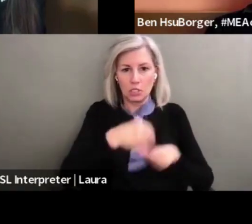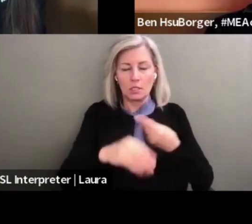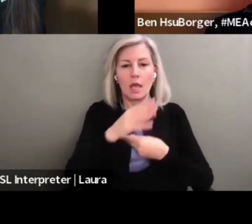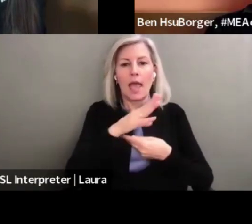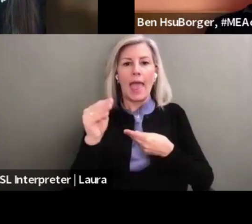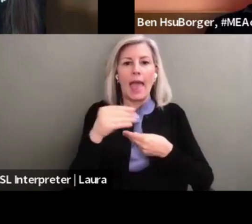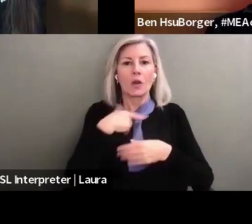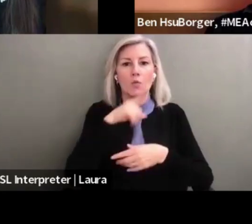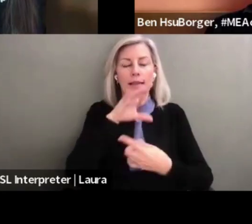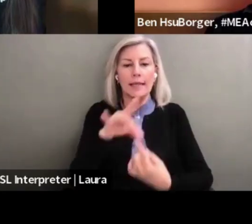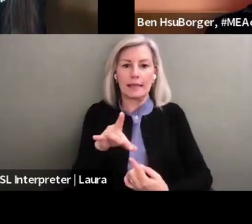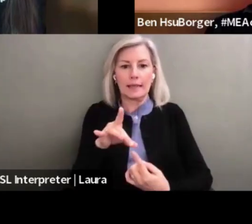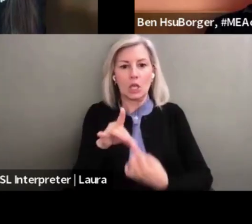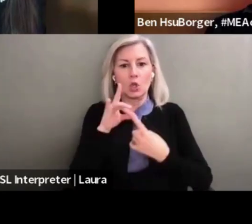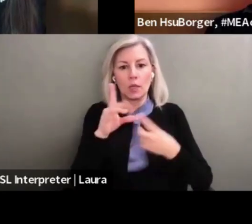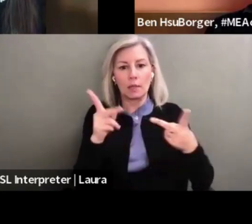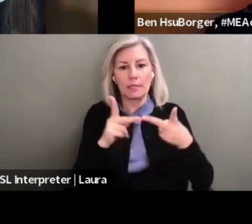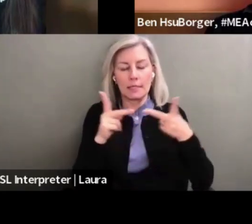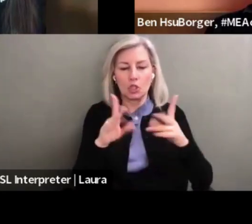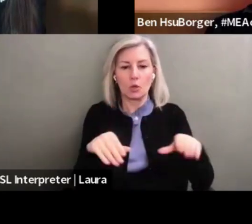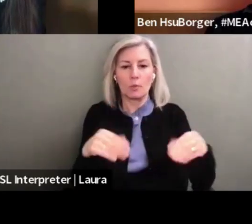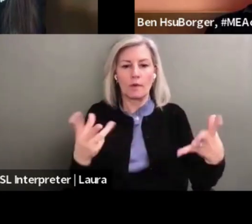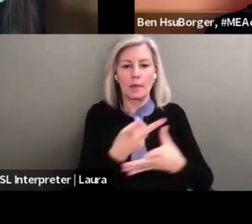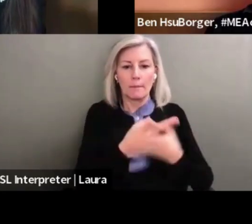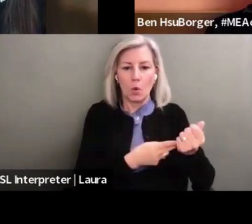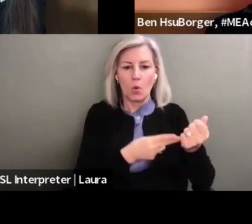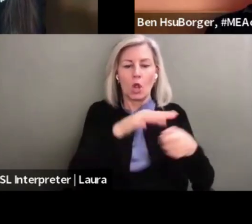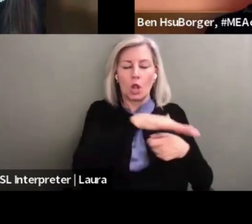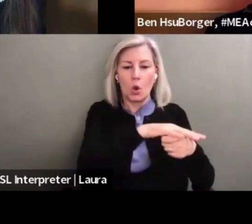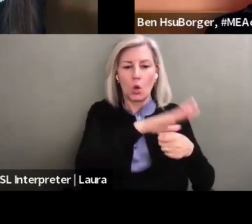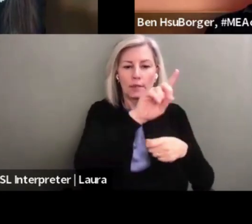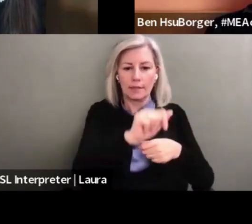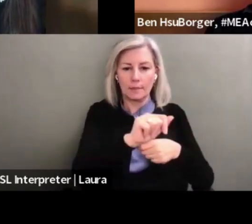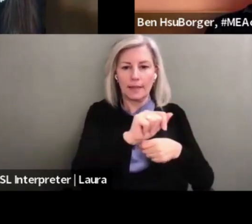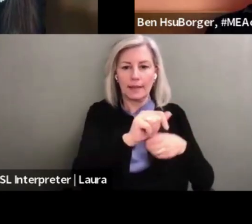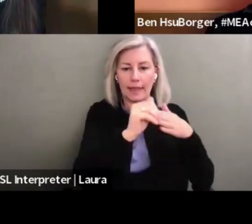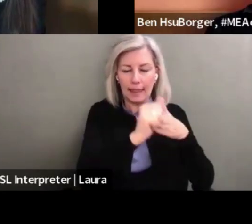so we are really being mindful of how these changes are also affecting state budgets